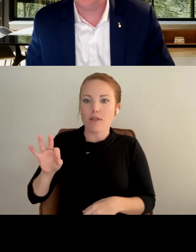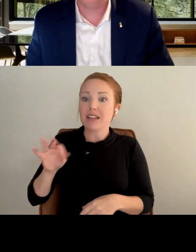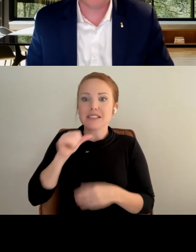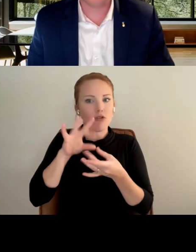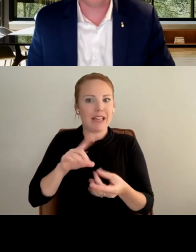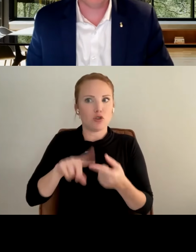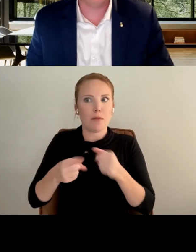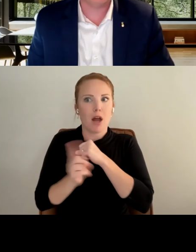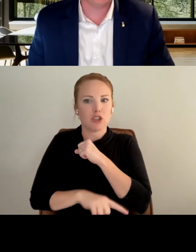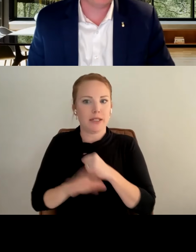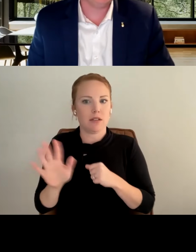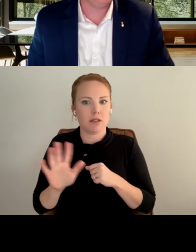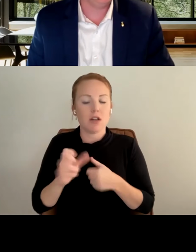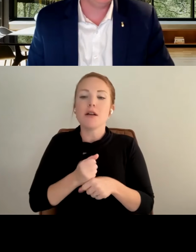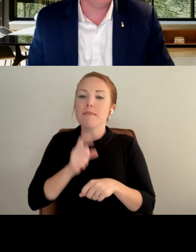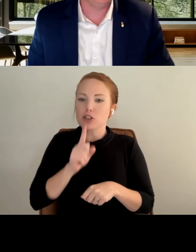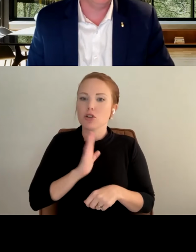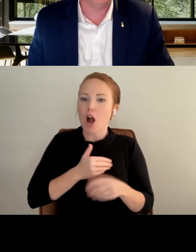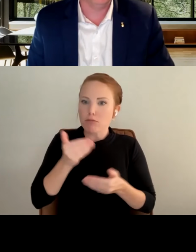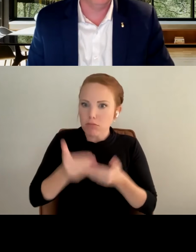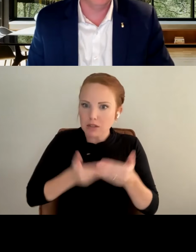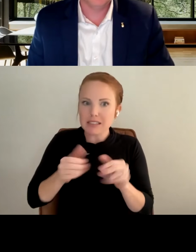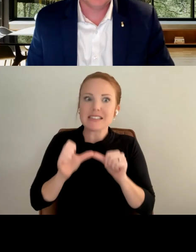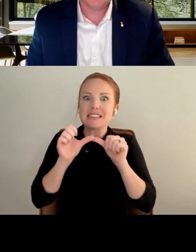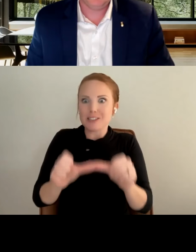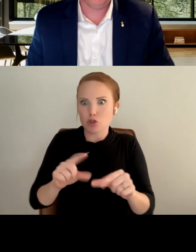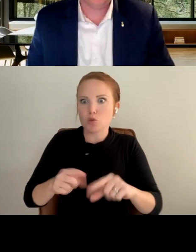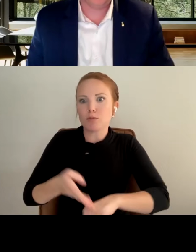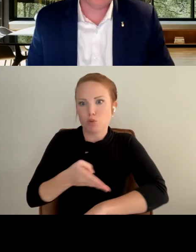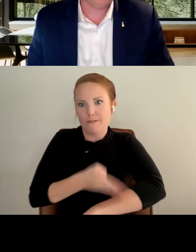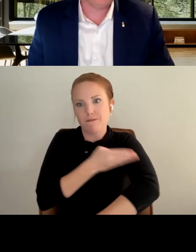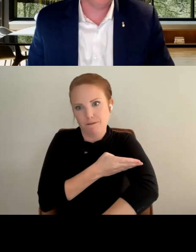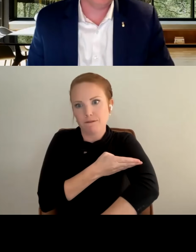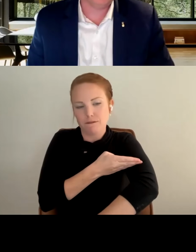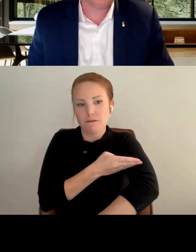it's about making sure that our processes continue to improve. And the way Adrian talks about it is